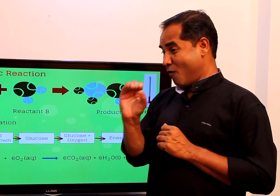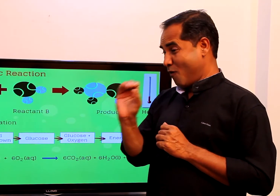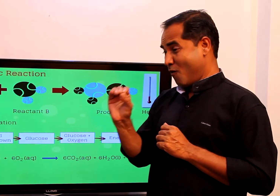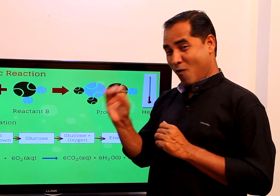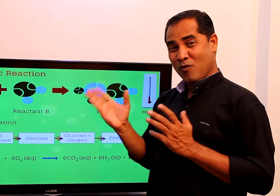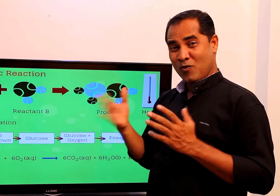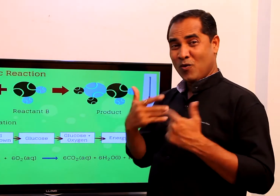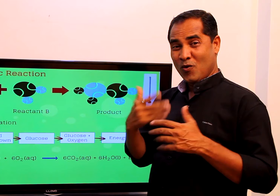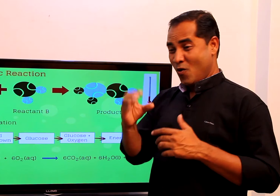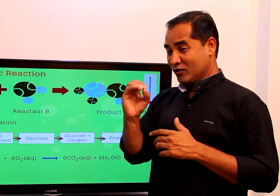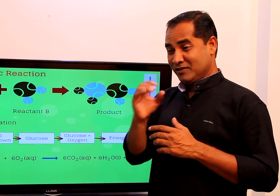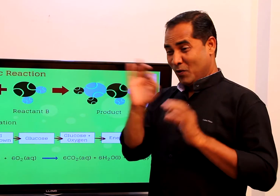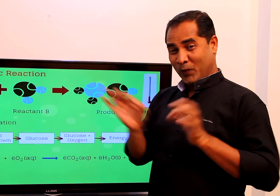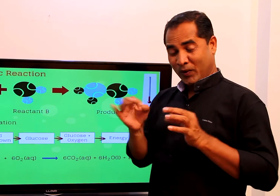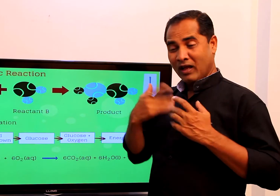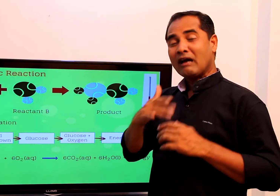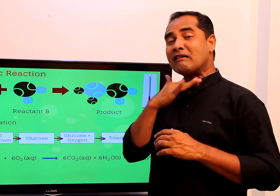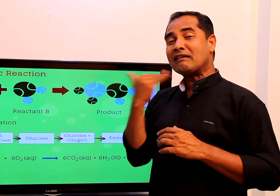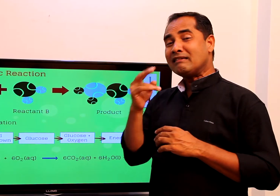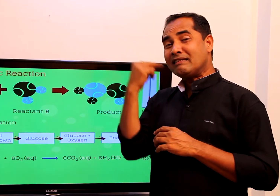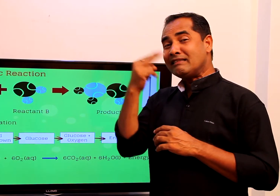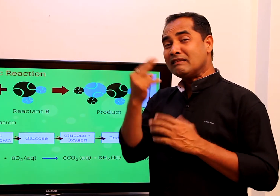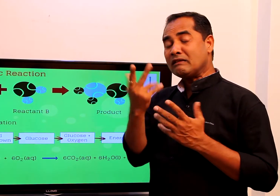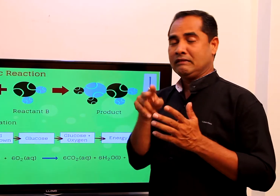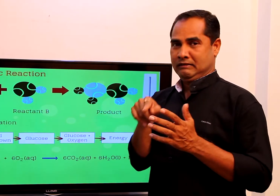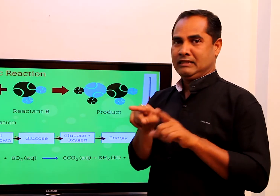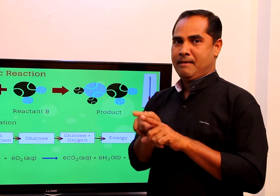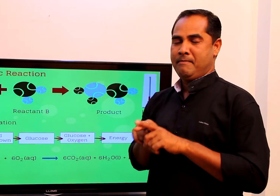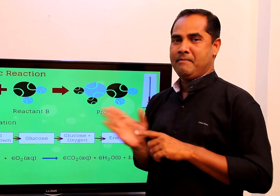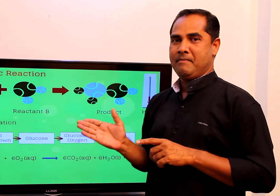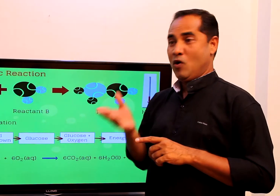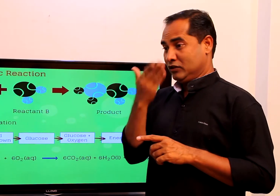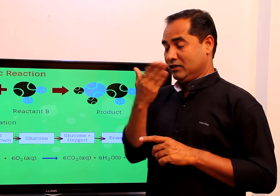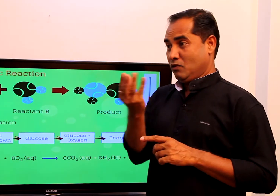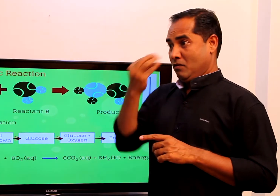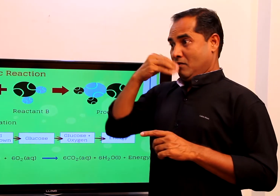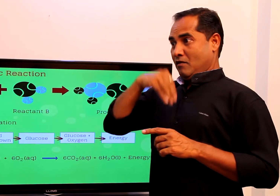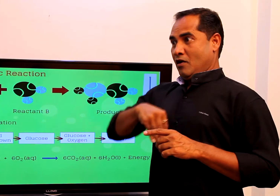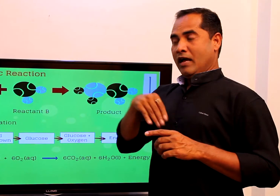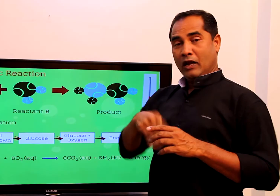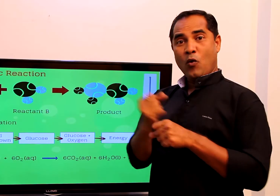oxygen is for us. If we don't have oxygen, we would all die. Oxygen allow us